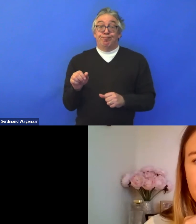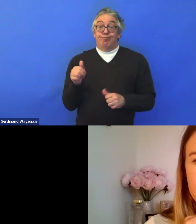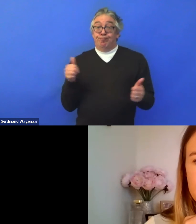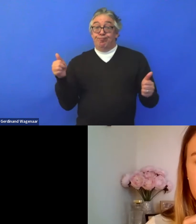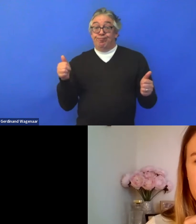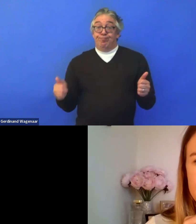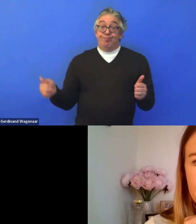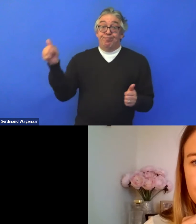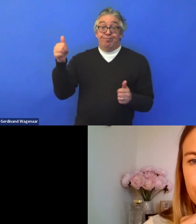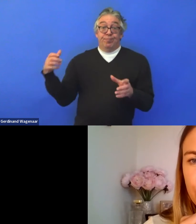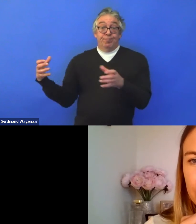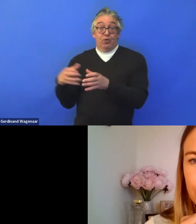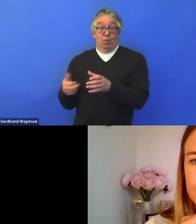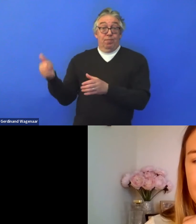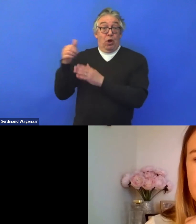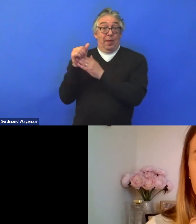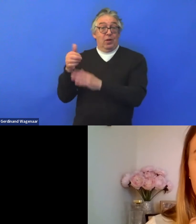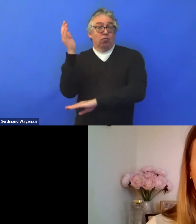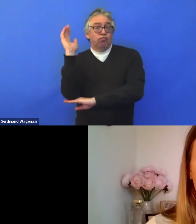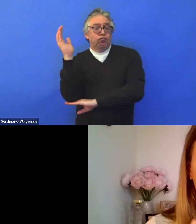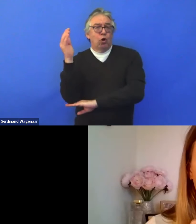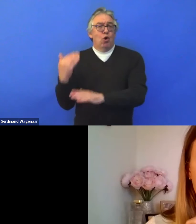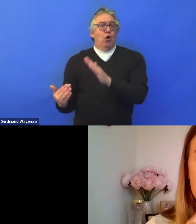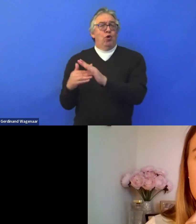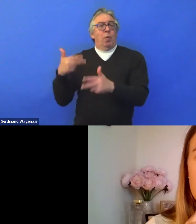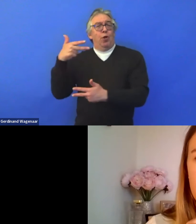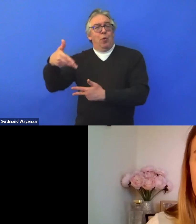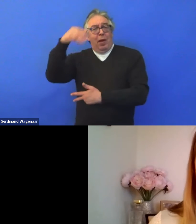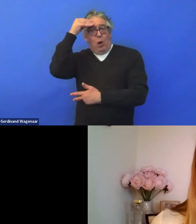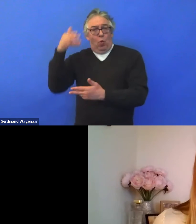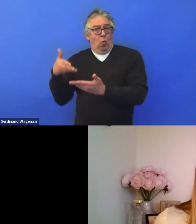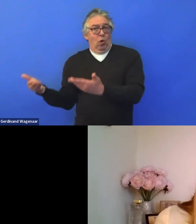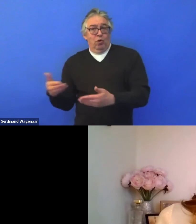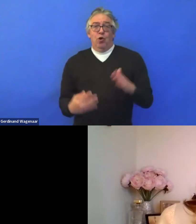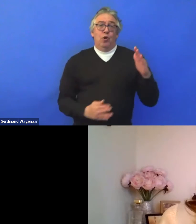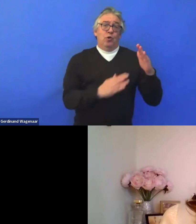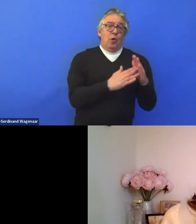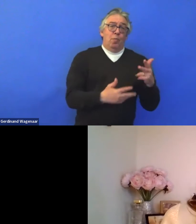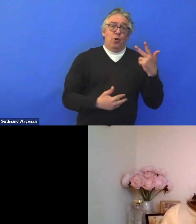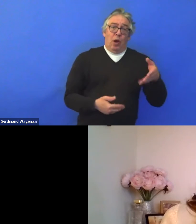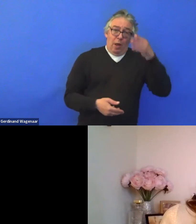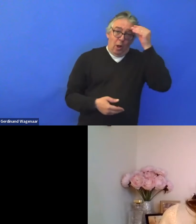on the discussions and what's next on the topics. We'll give it a couple of more seconds.